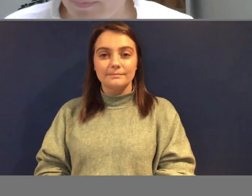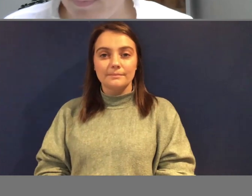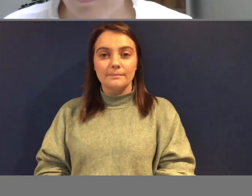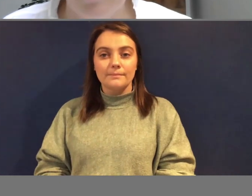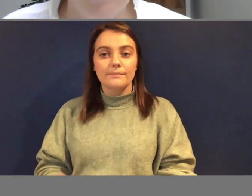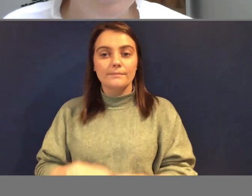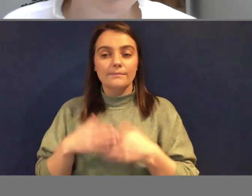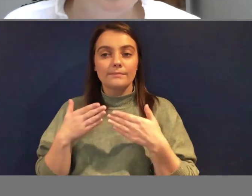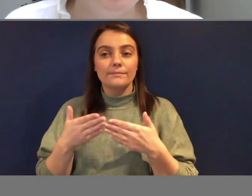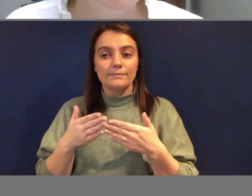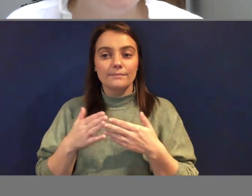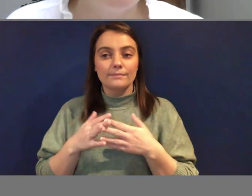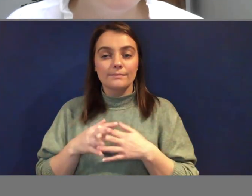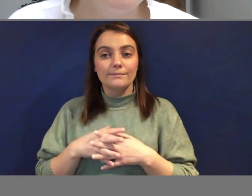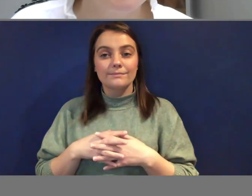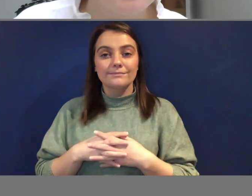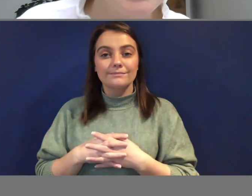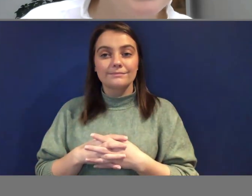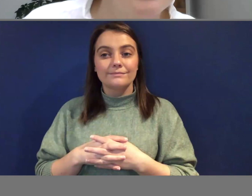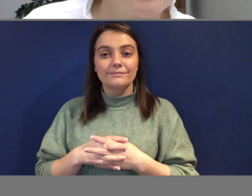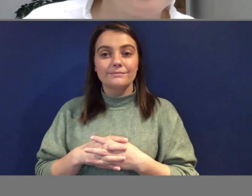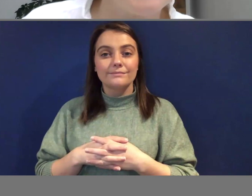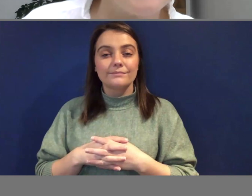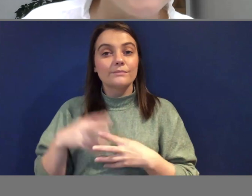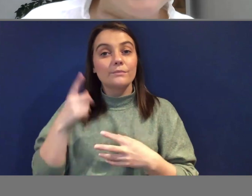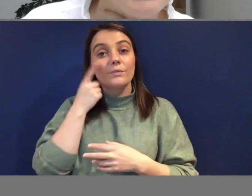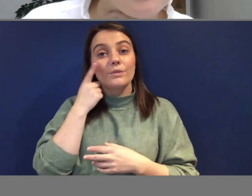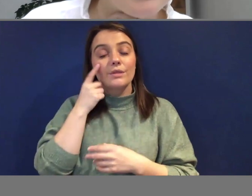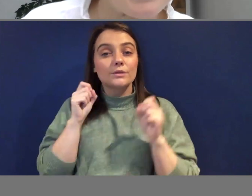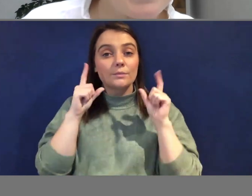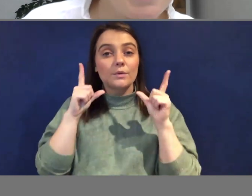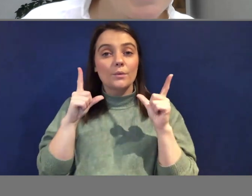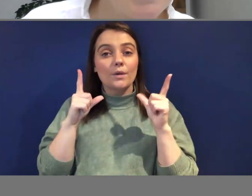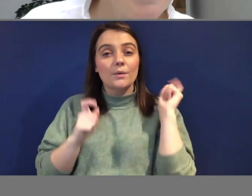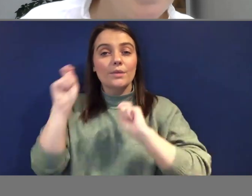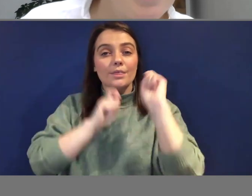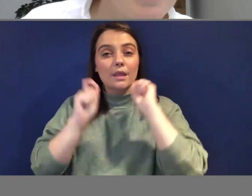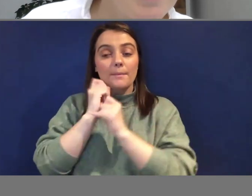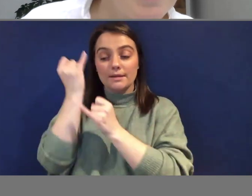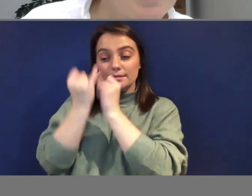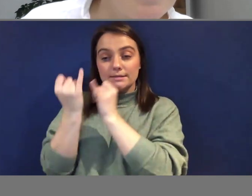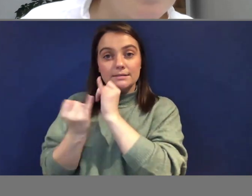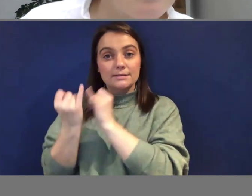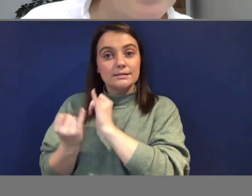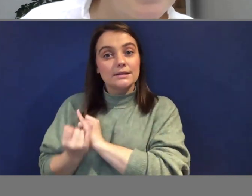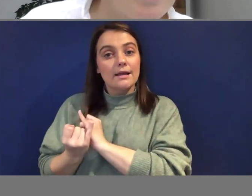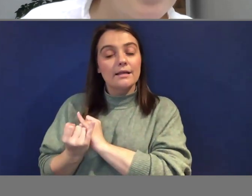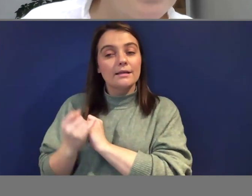and so just note then just on considering the detailing so that's the image on the left